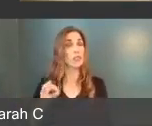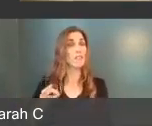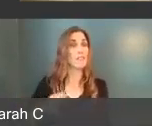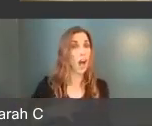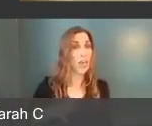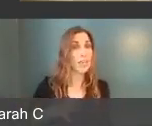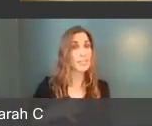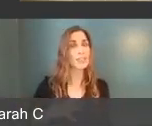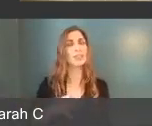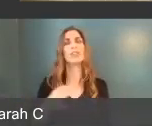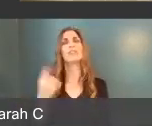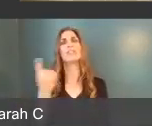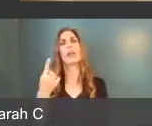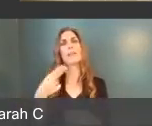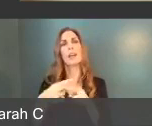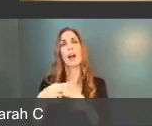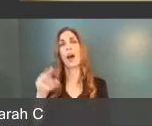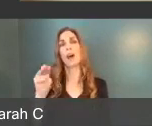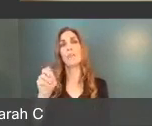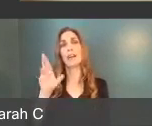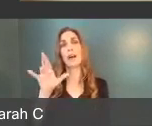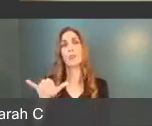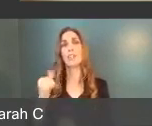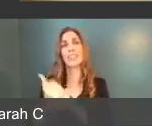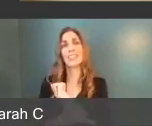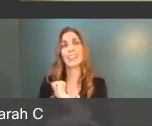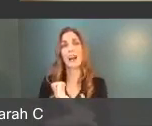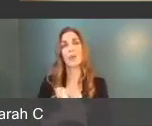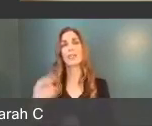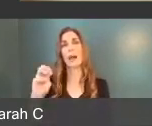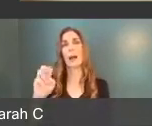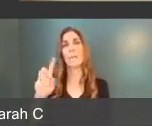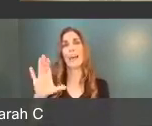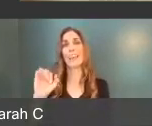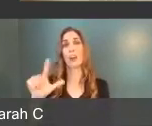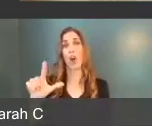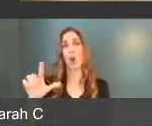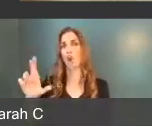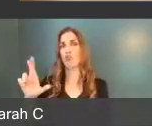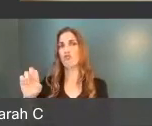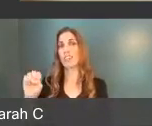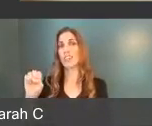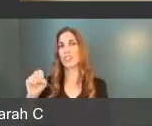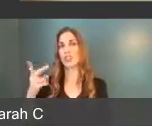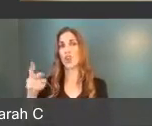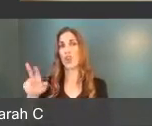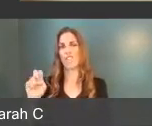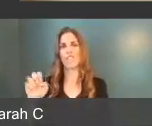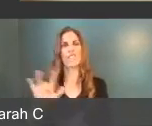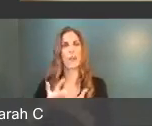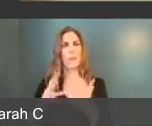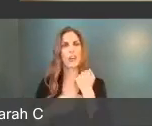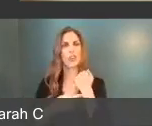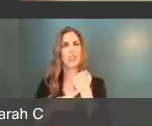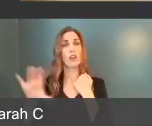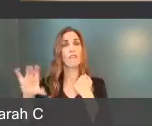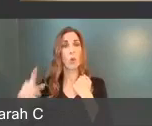called the Montgomery County Medical Reserve Corps and if they go to our vaccine information page